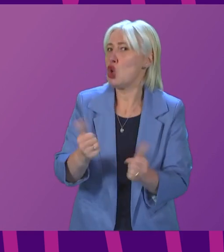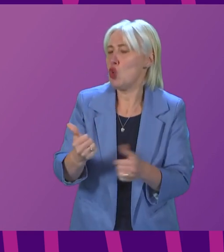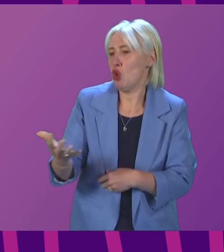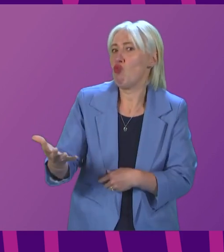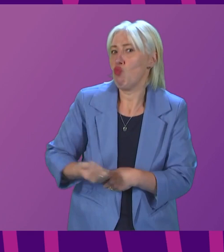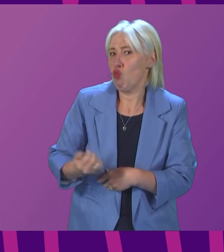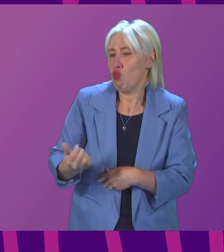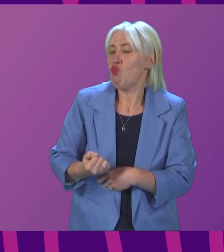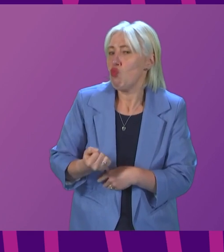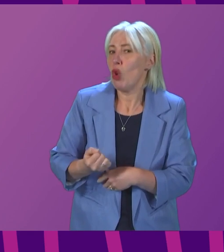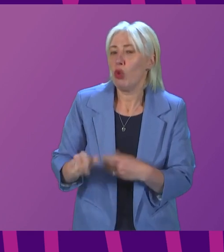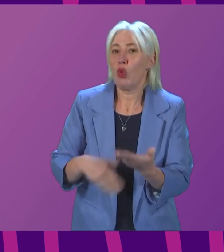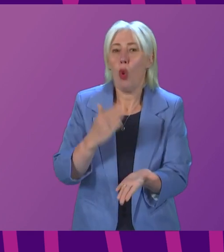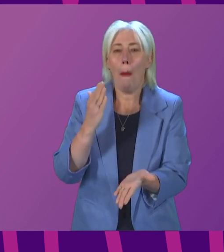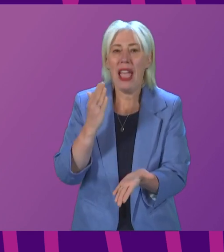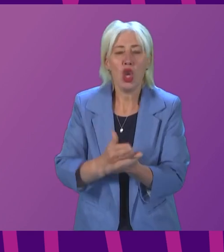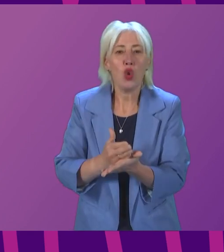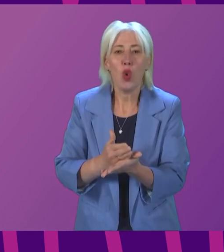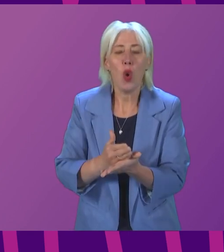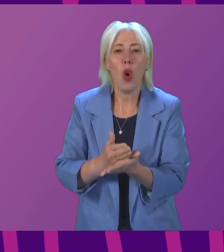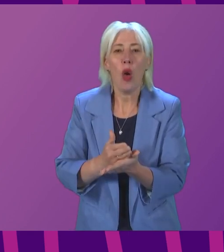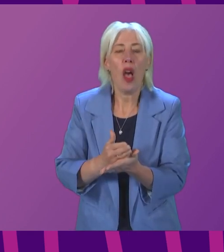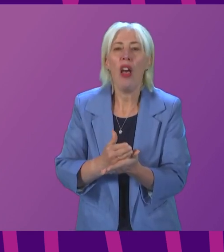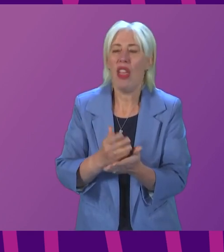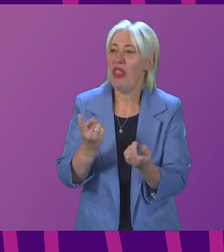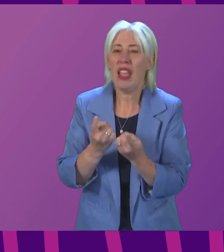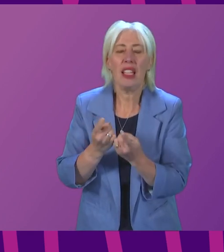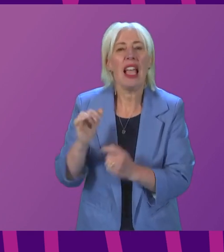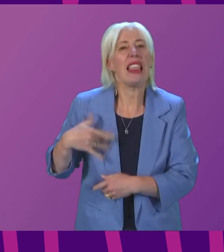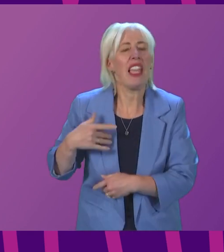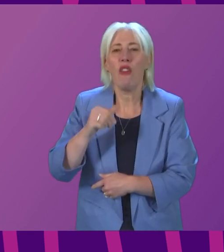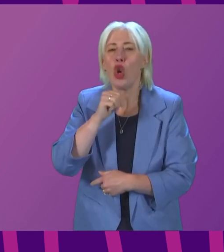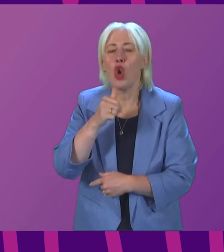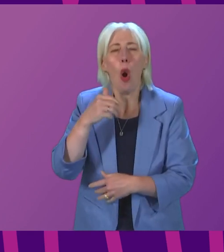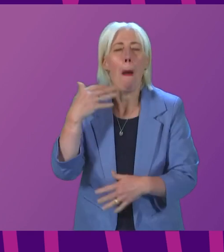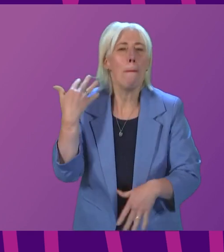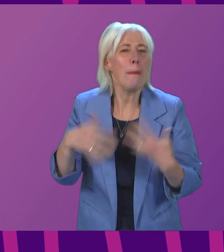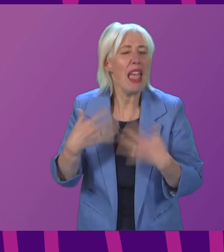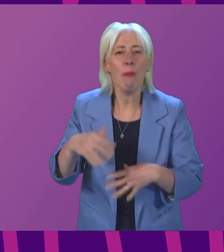life was not “unnecessarily painful” for him while he swapped Hampshire for Port Glasgow.